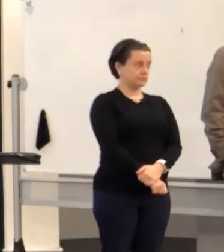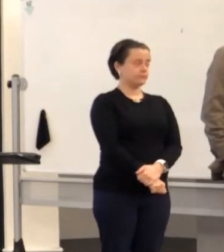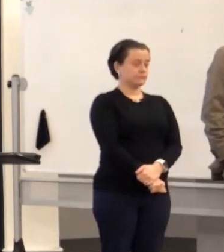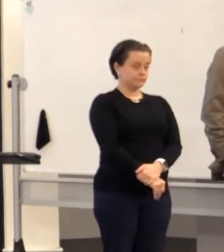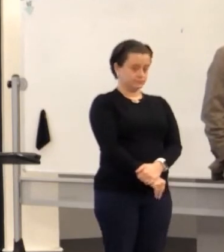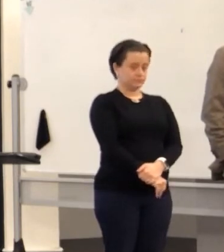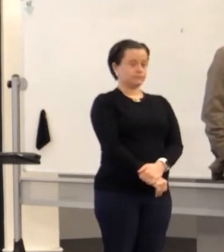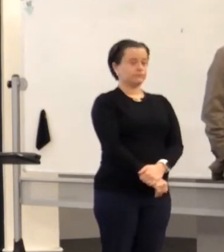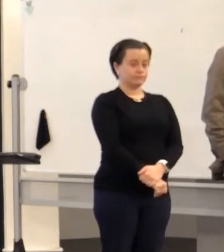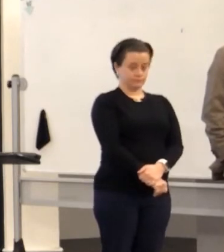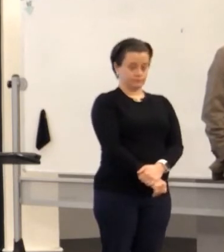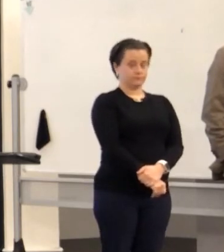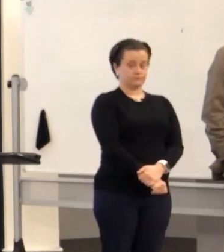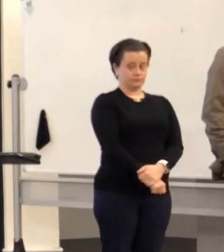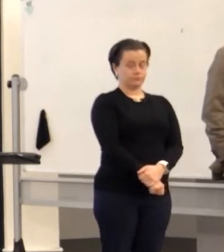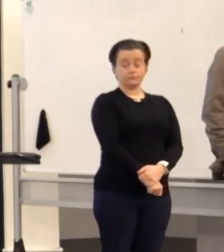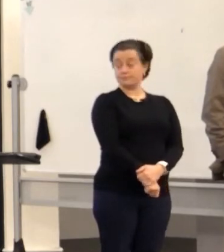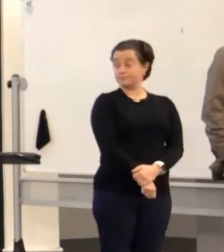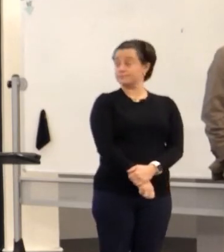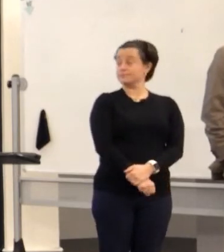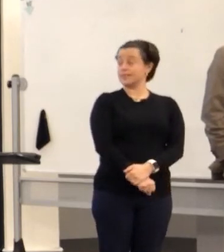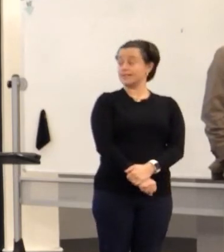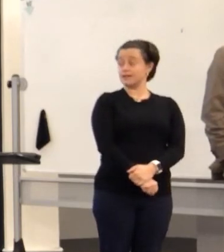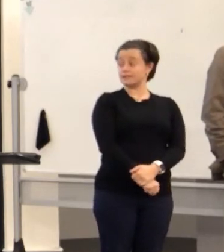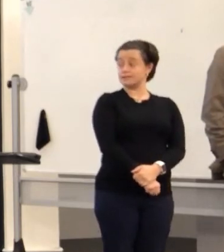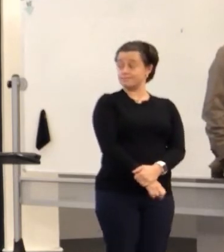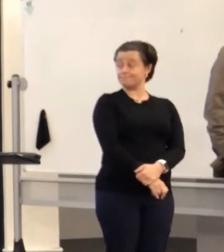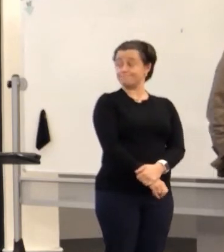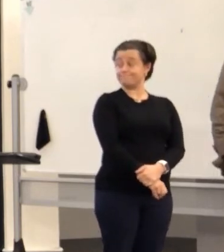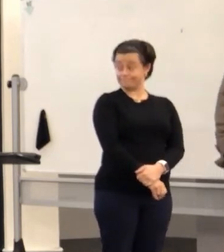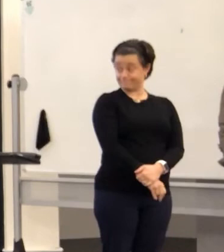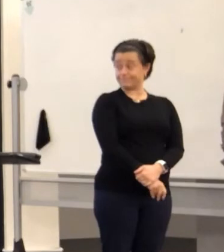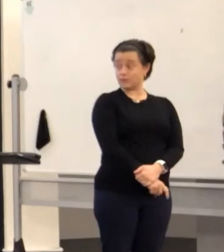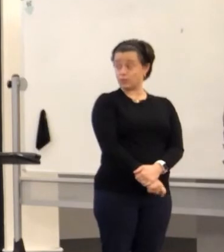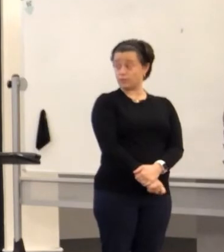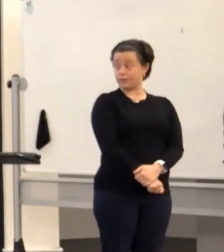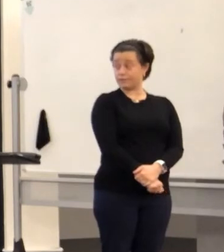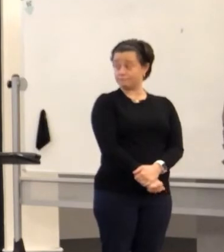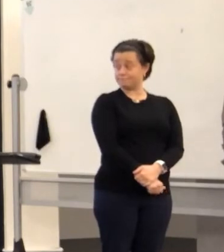Will that presentation be disseminated? [Woman] Yes, it will be.